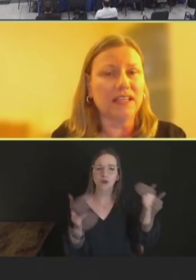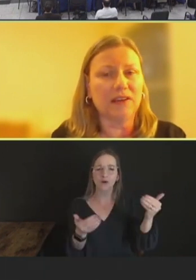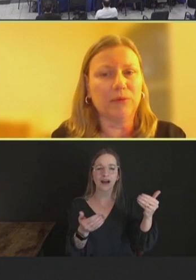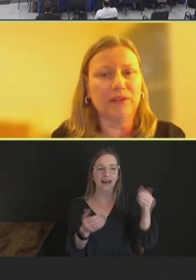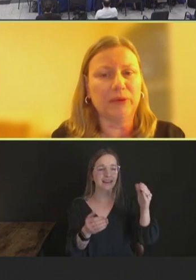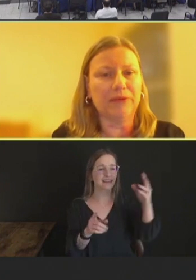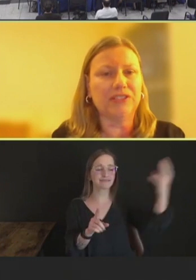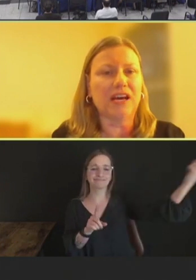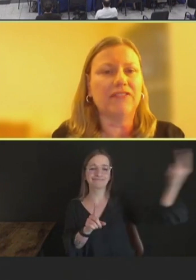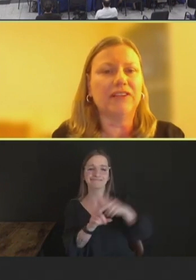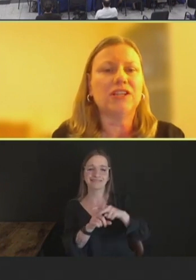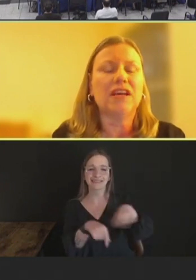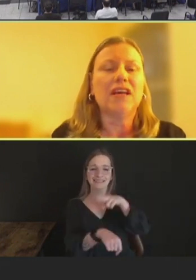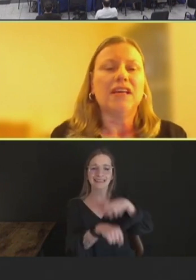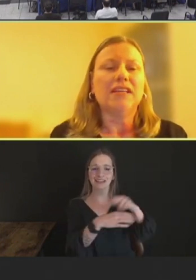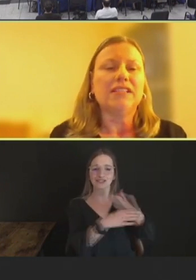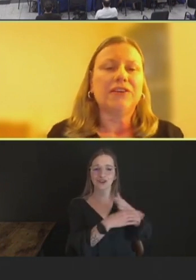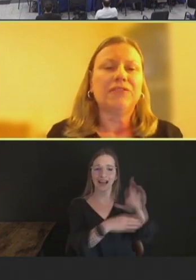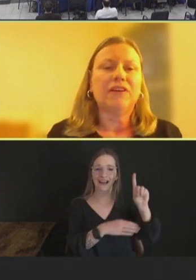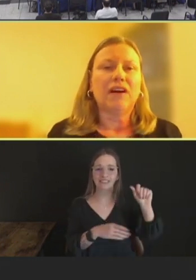data with the published average.